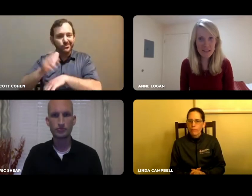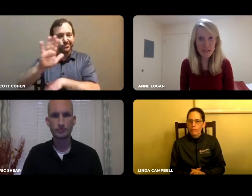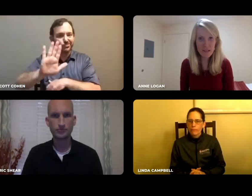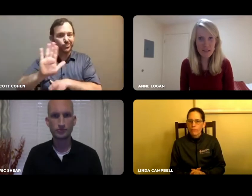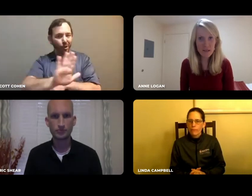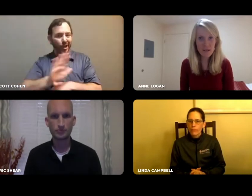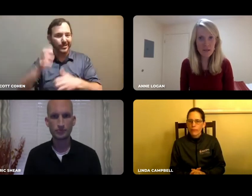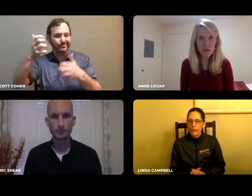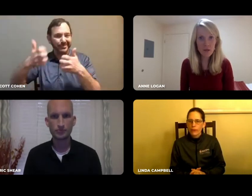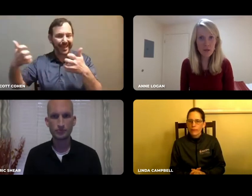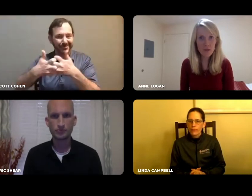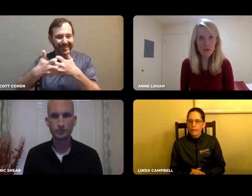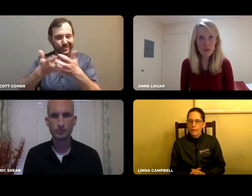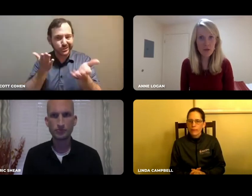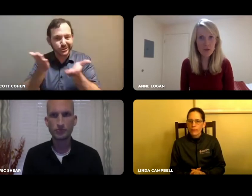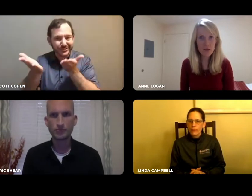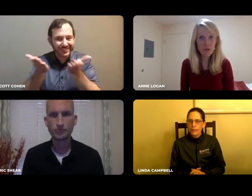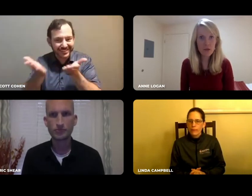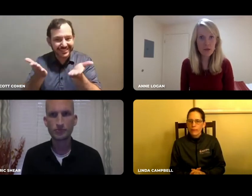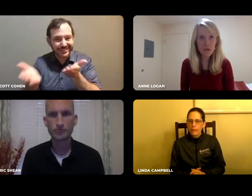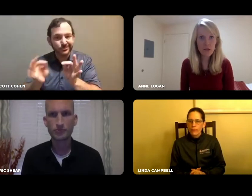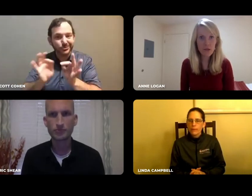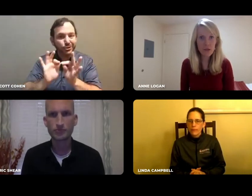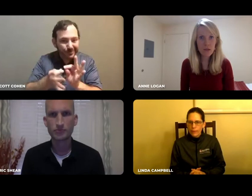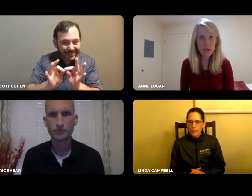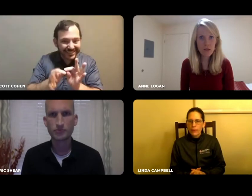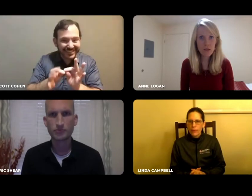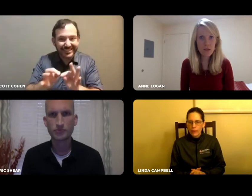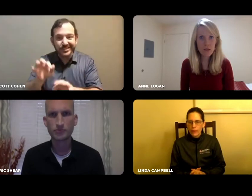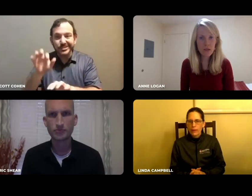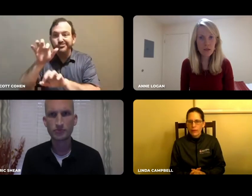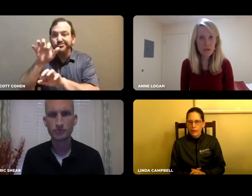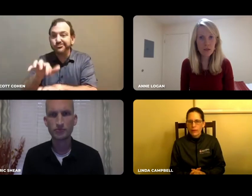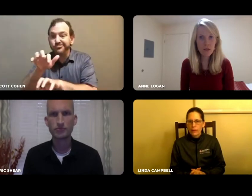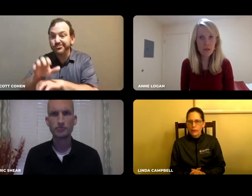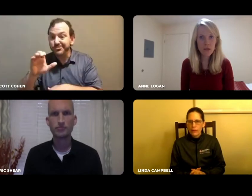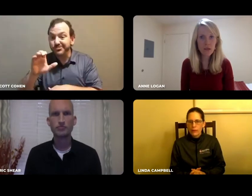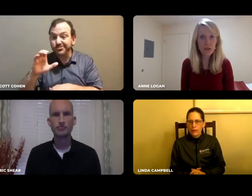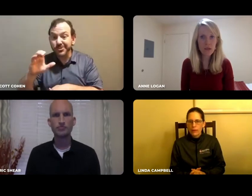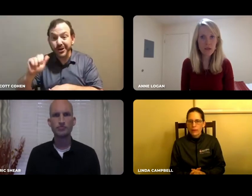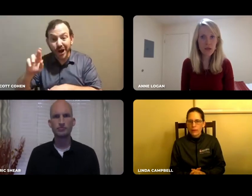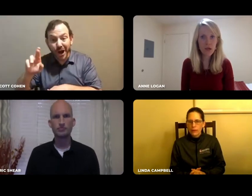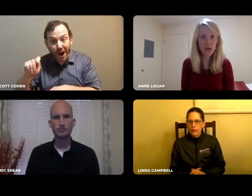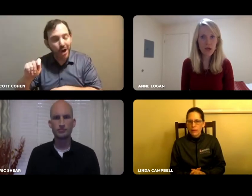How do you set up your accomodation services? Interpreting, CART,